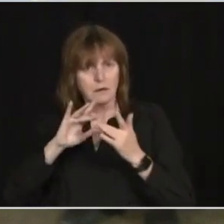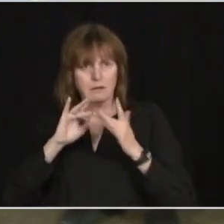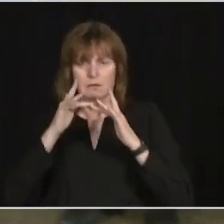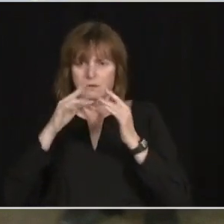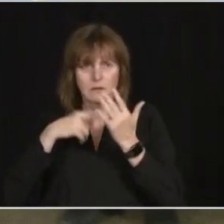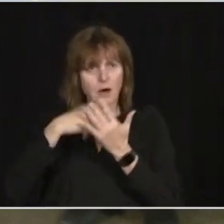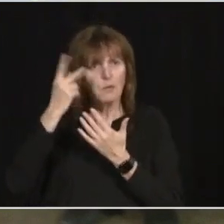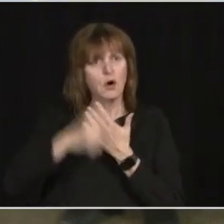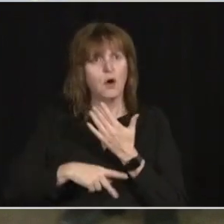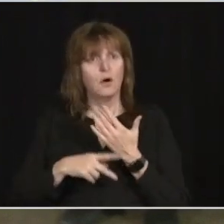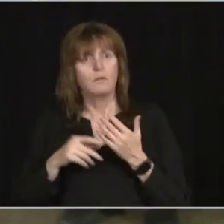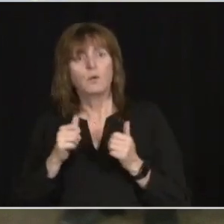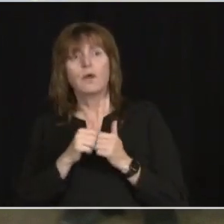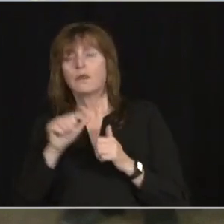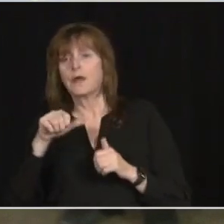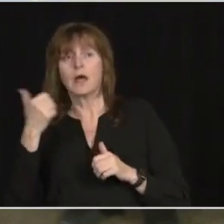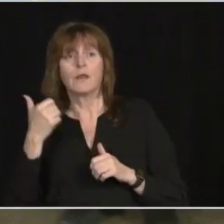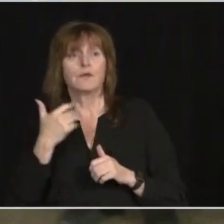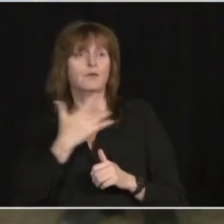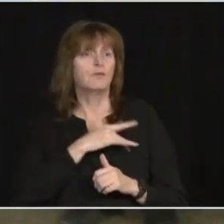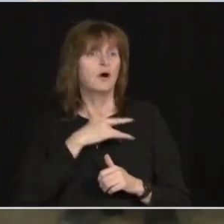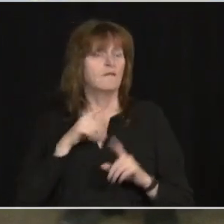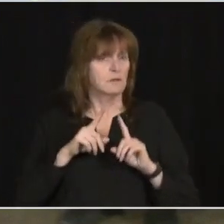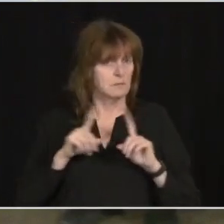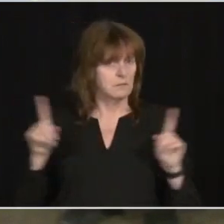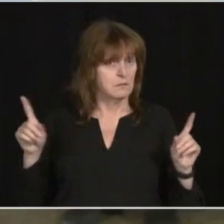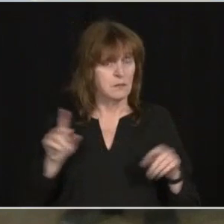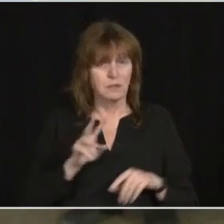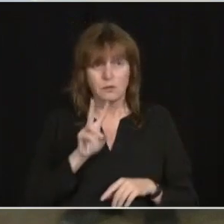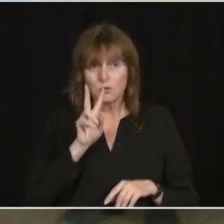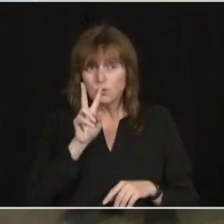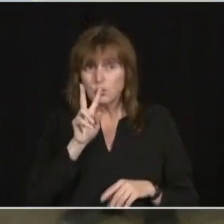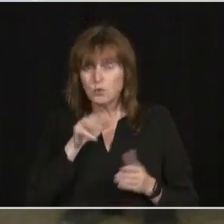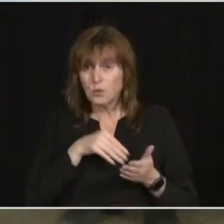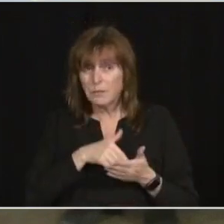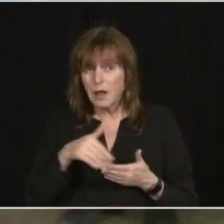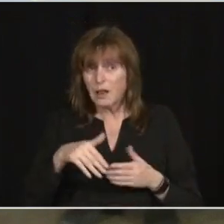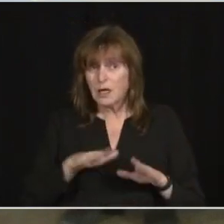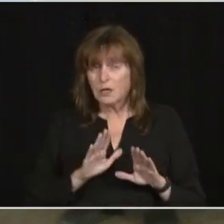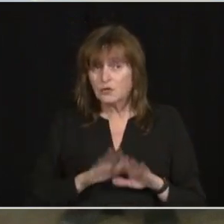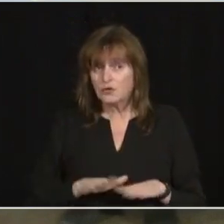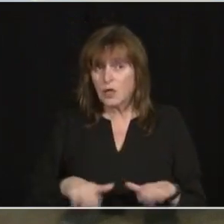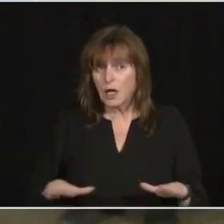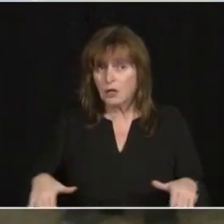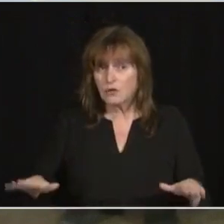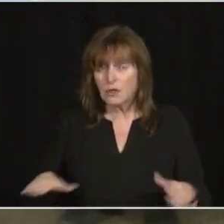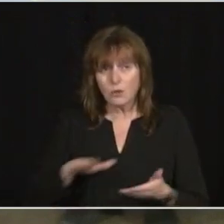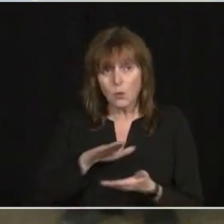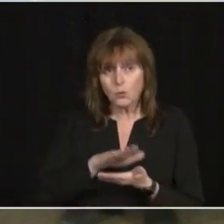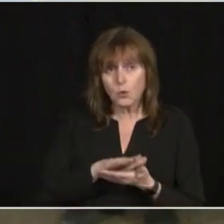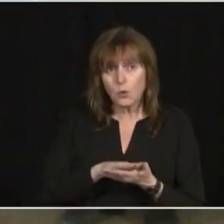learning environment within a matter of days, took 2 million children perhaps the single greatest transformation in